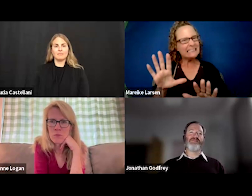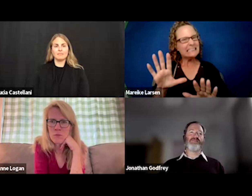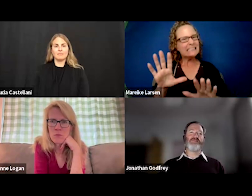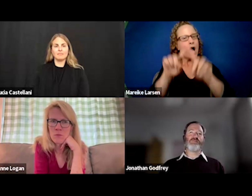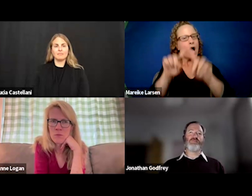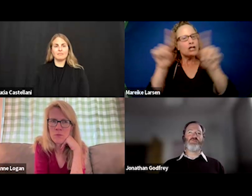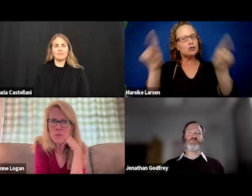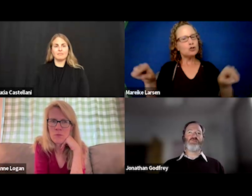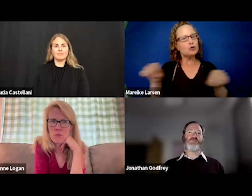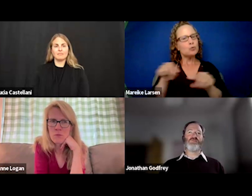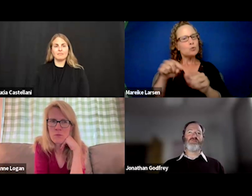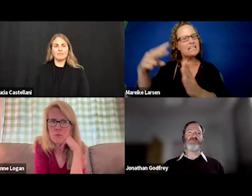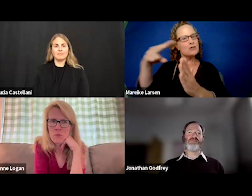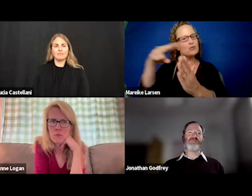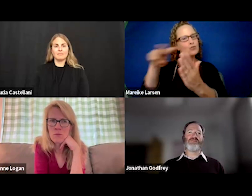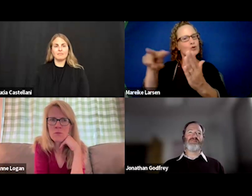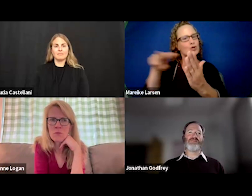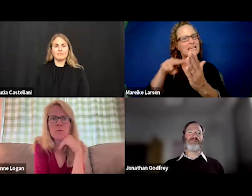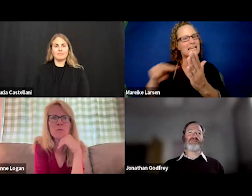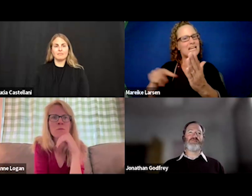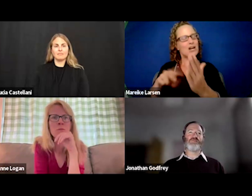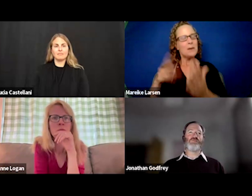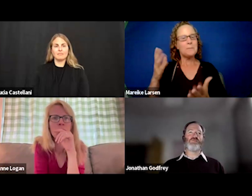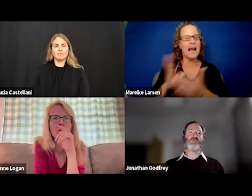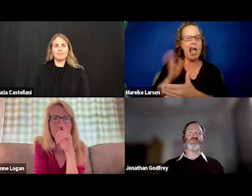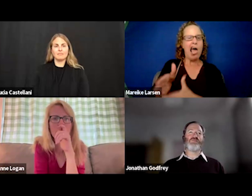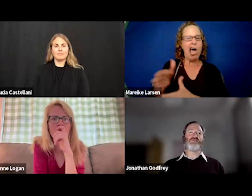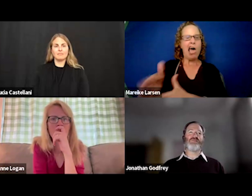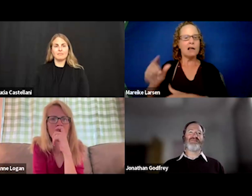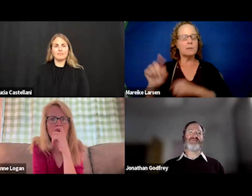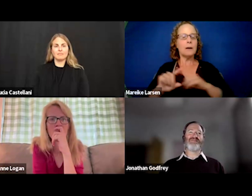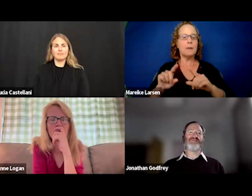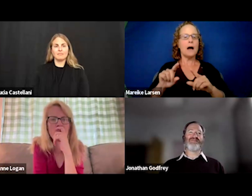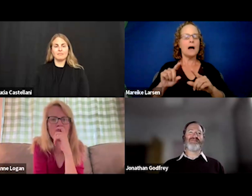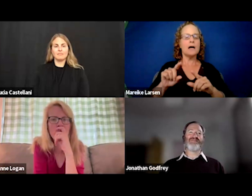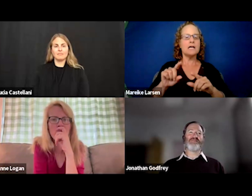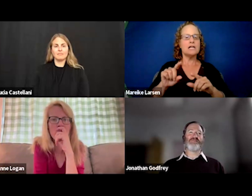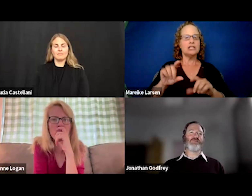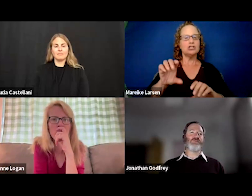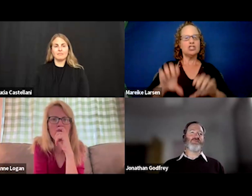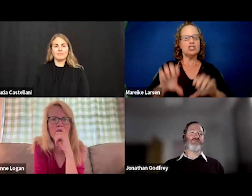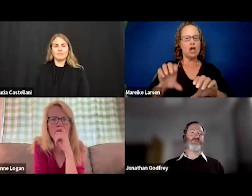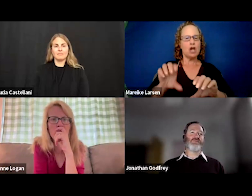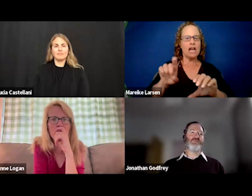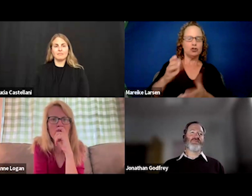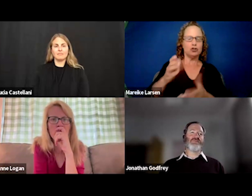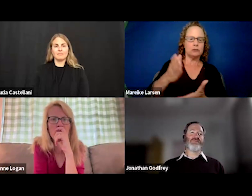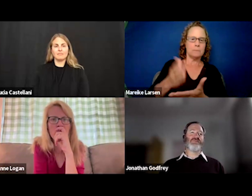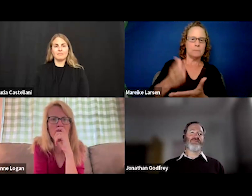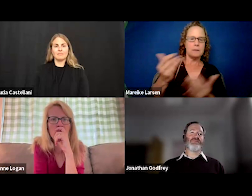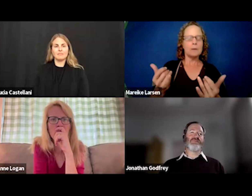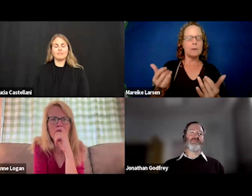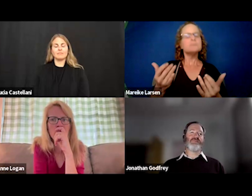And chat should be quiet again now. So I just wanted to share that link before we move on.